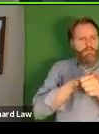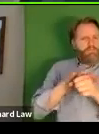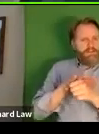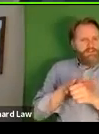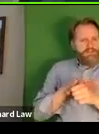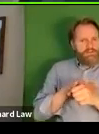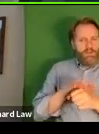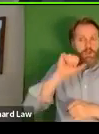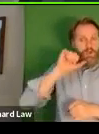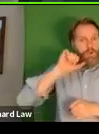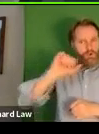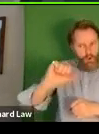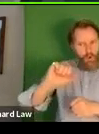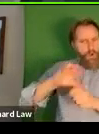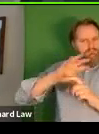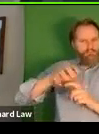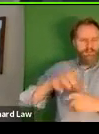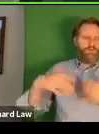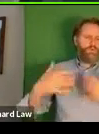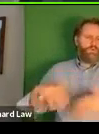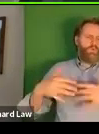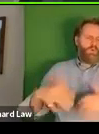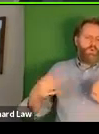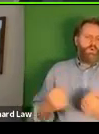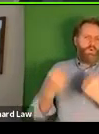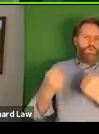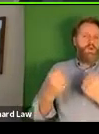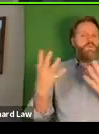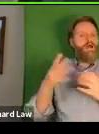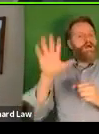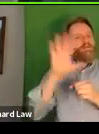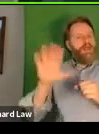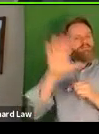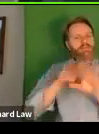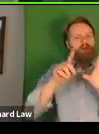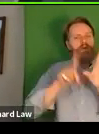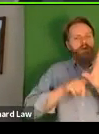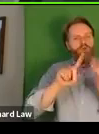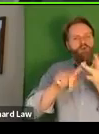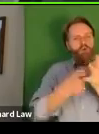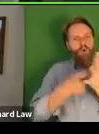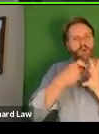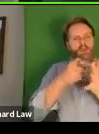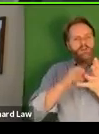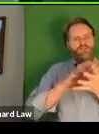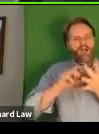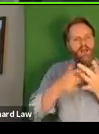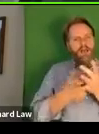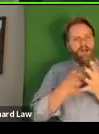active branch in Yorkshire and Humber with a lot of good activists in that